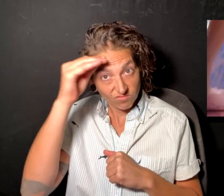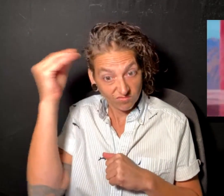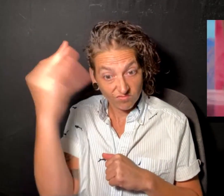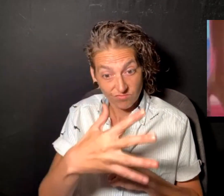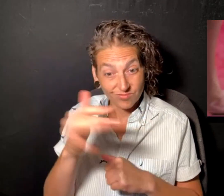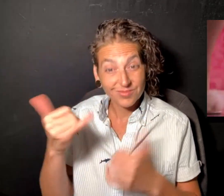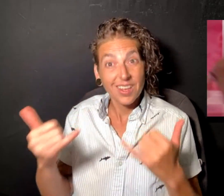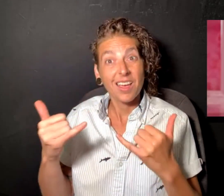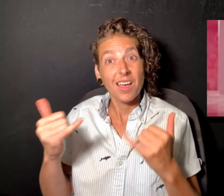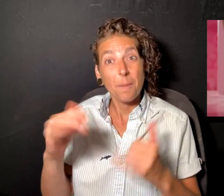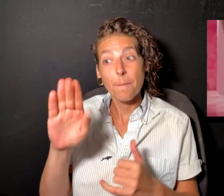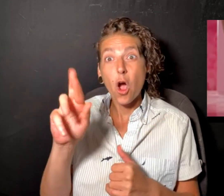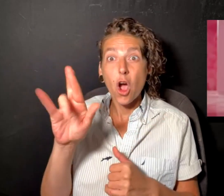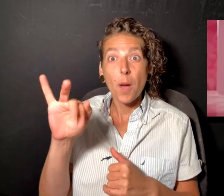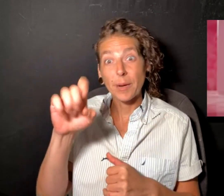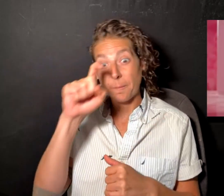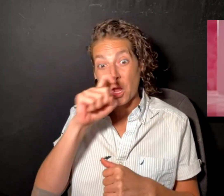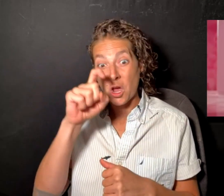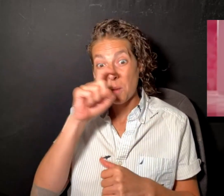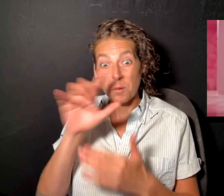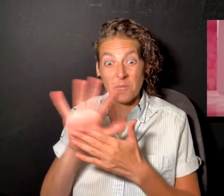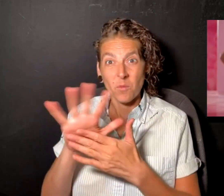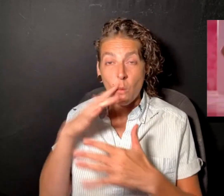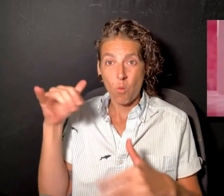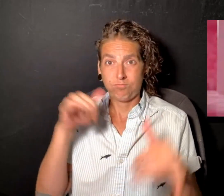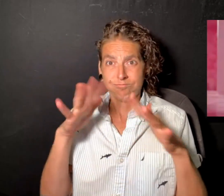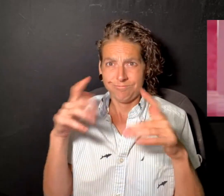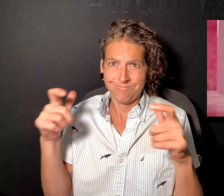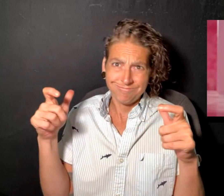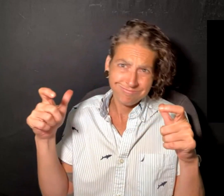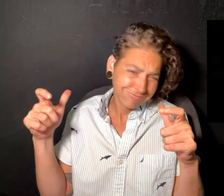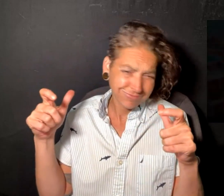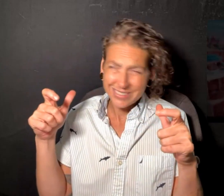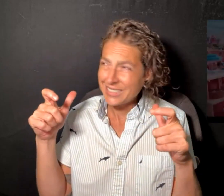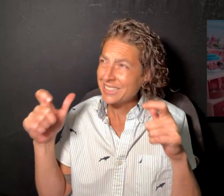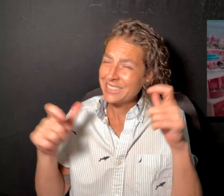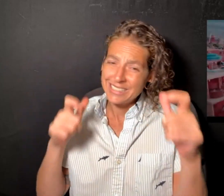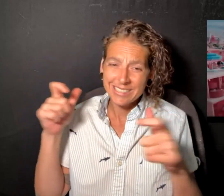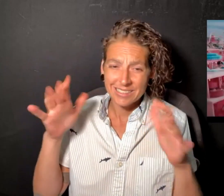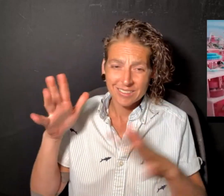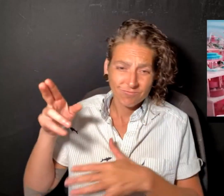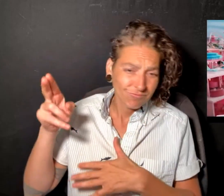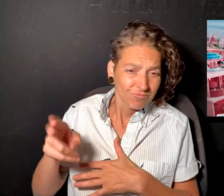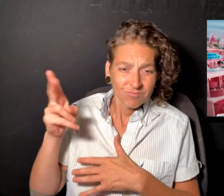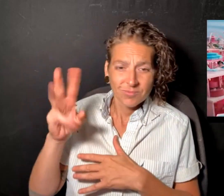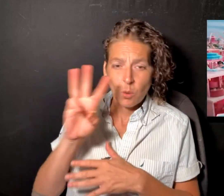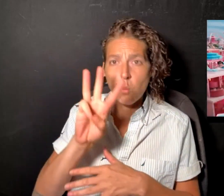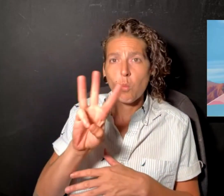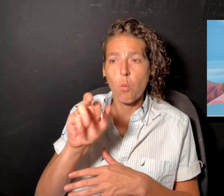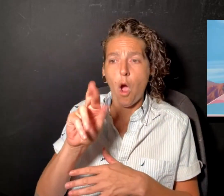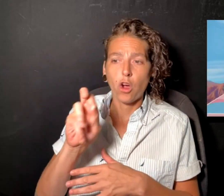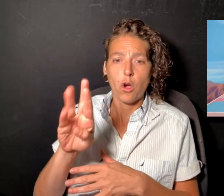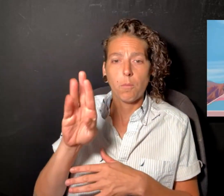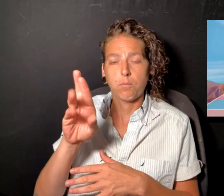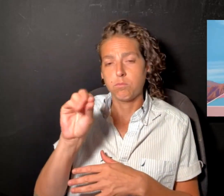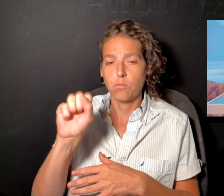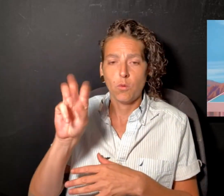The Barbie movie is now the biggest Warner Brother movie ever at the American Box Office.